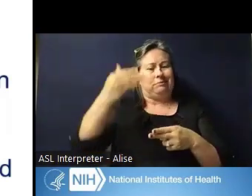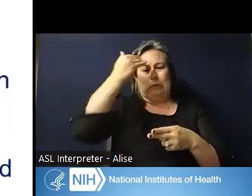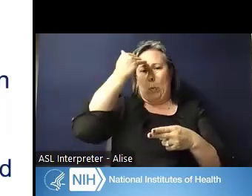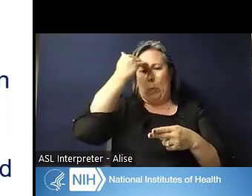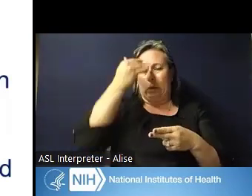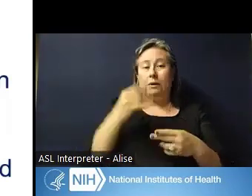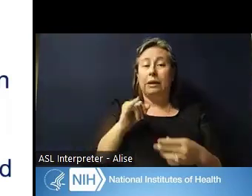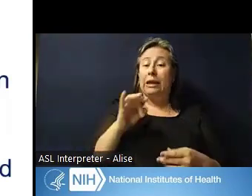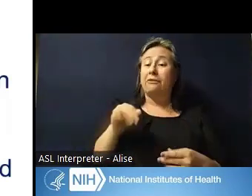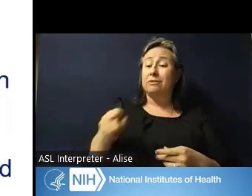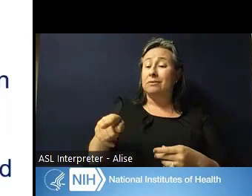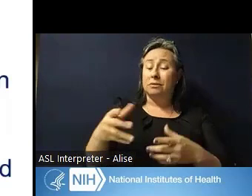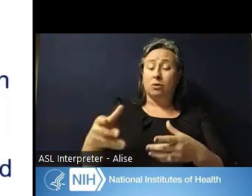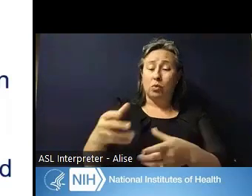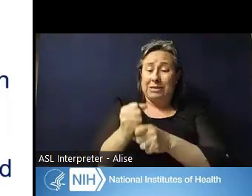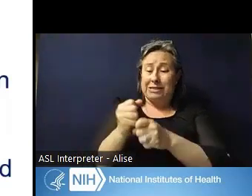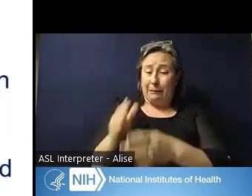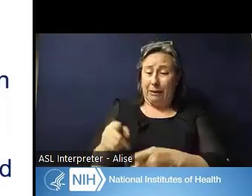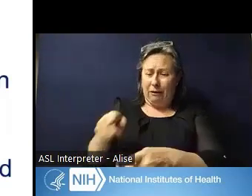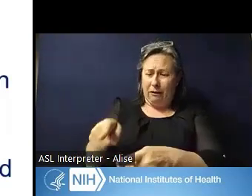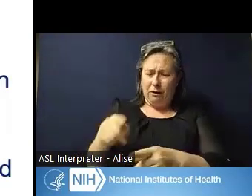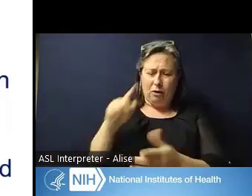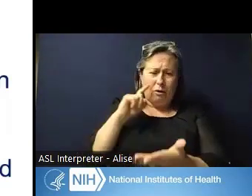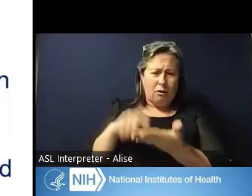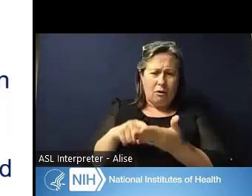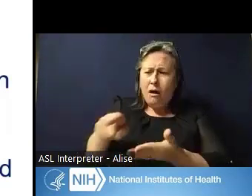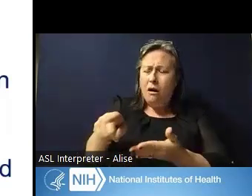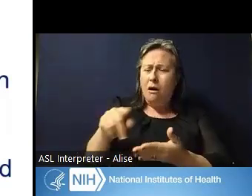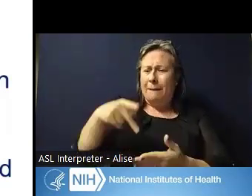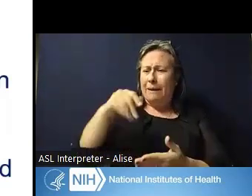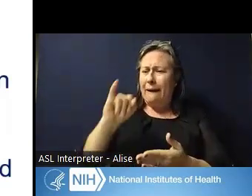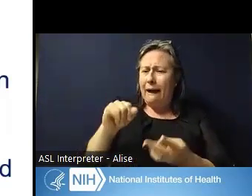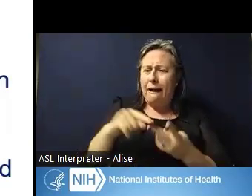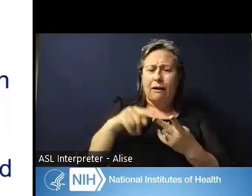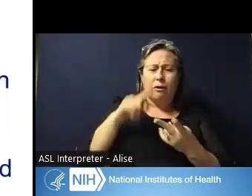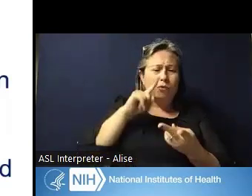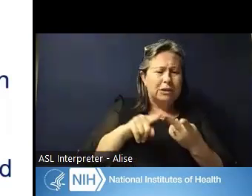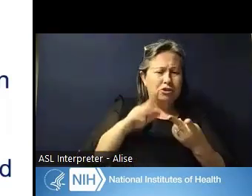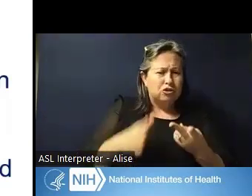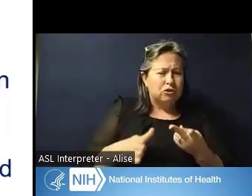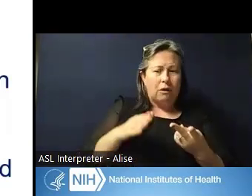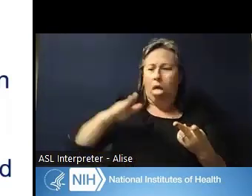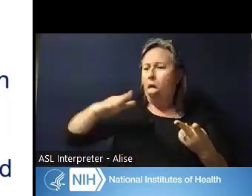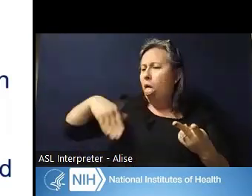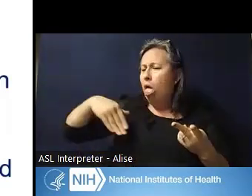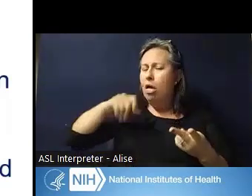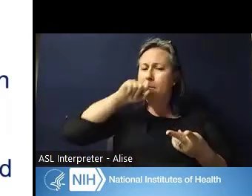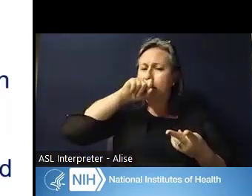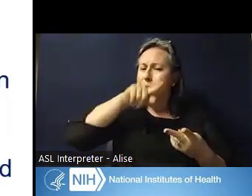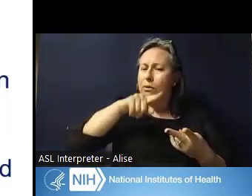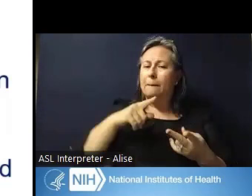If the recipient discovers that a PI or researcher failed to disclose the Other Support information,